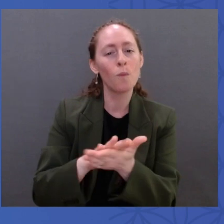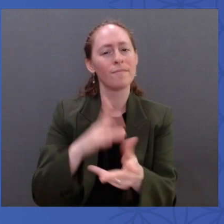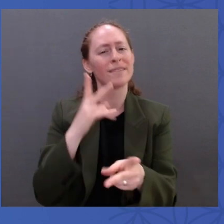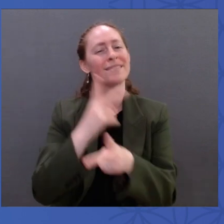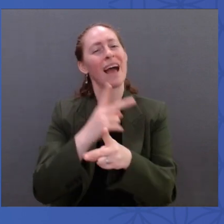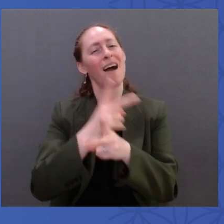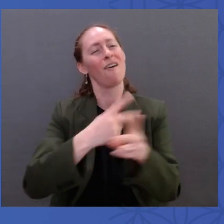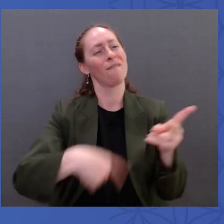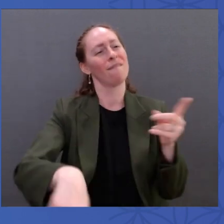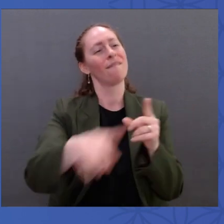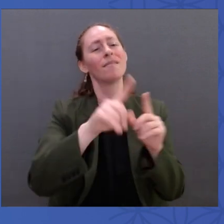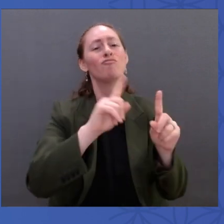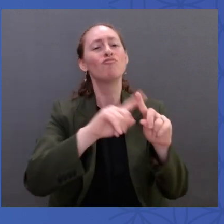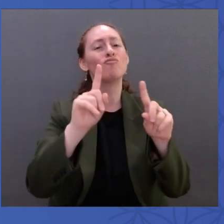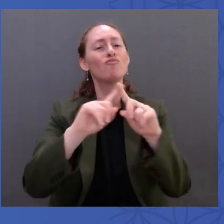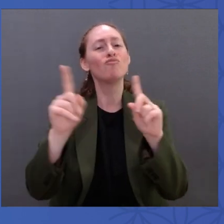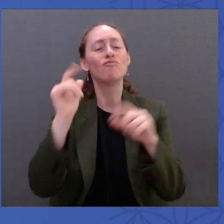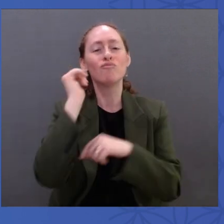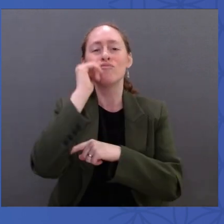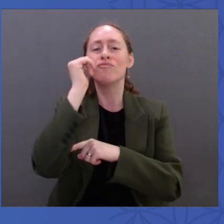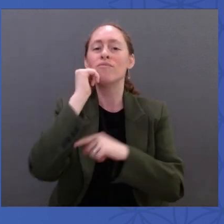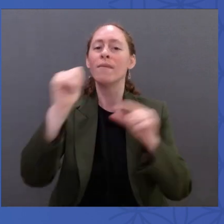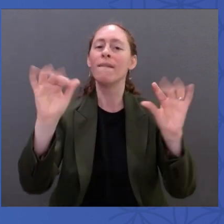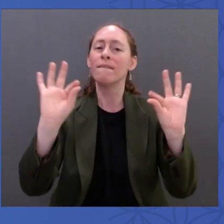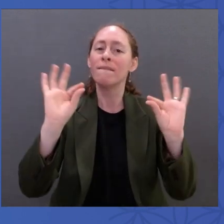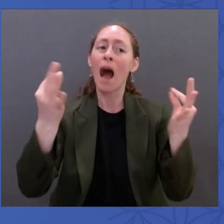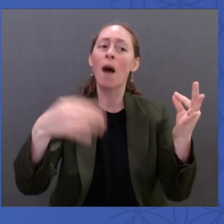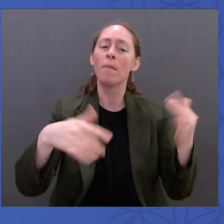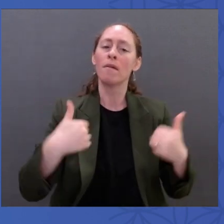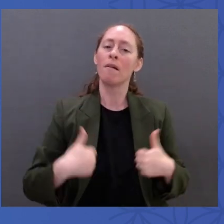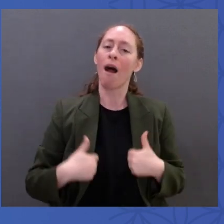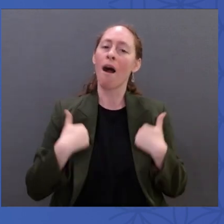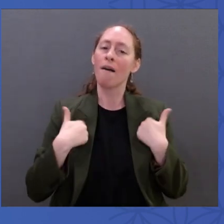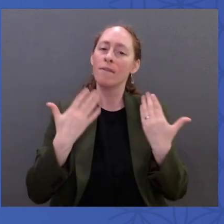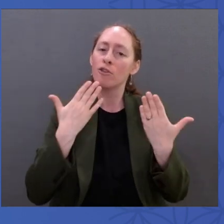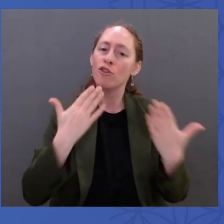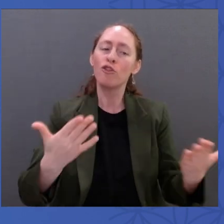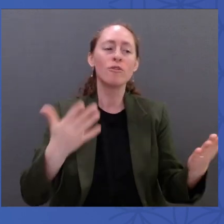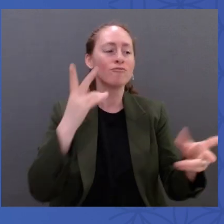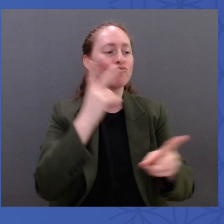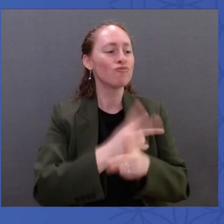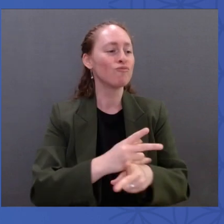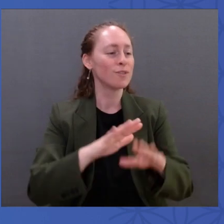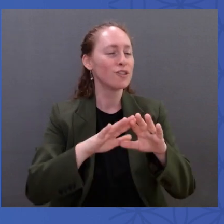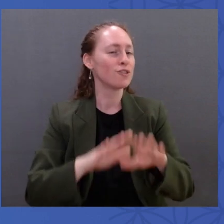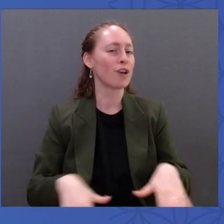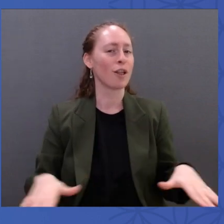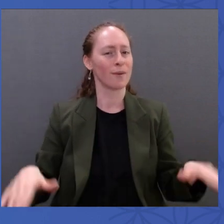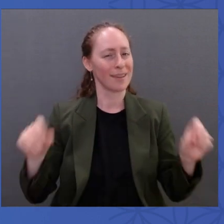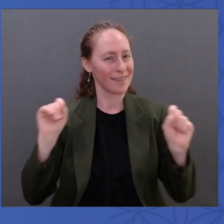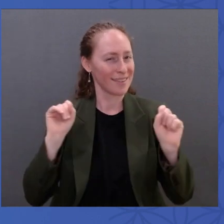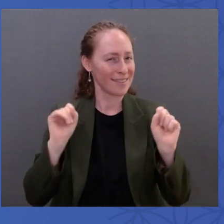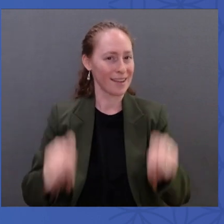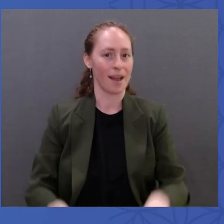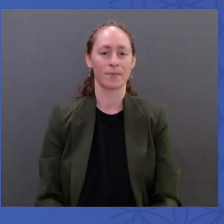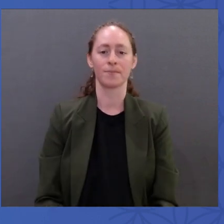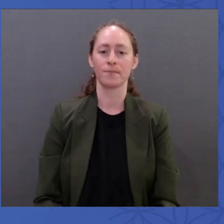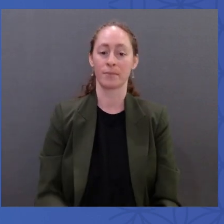That's ultimately my economic policy and -- and foreign and domestic -- what our foreign and domestic policy is about.